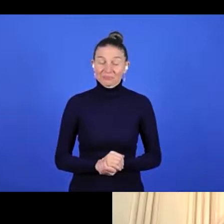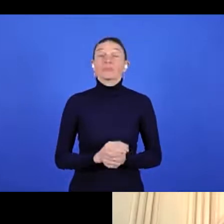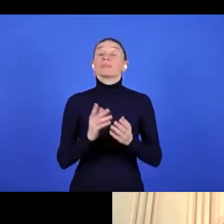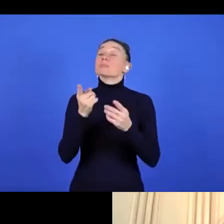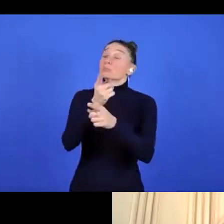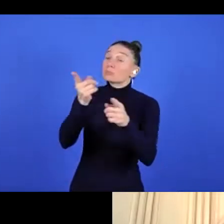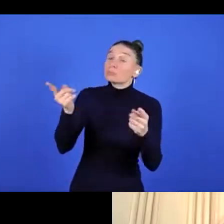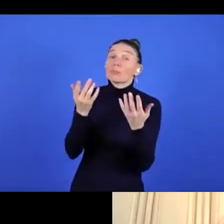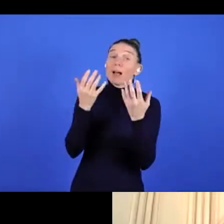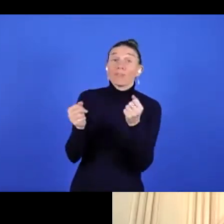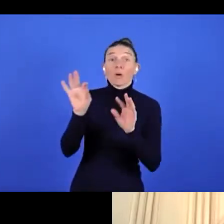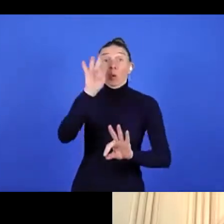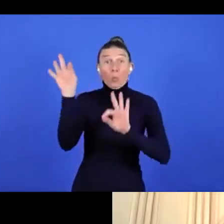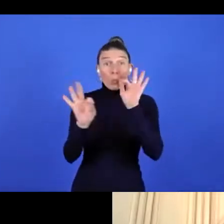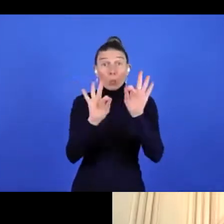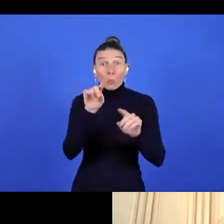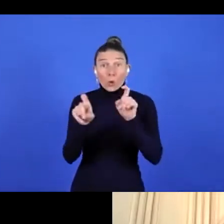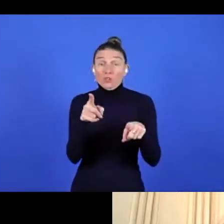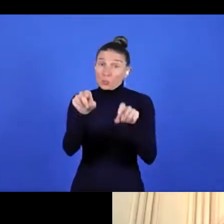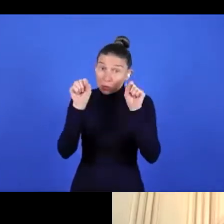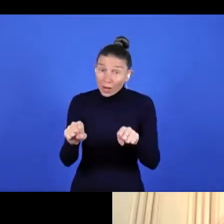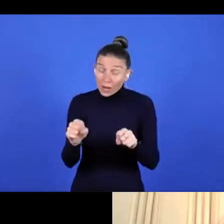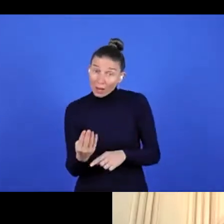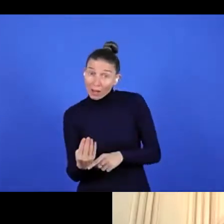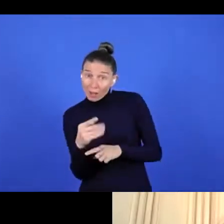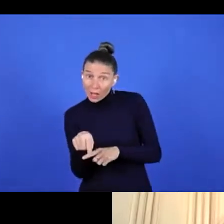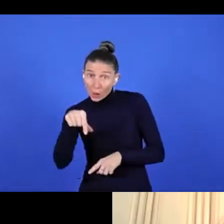. I want to remind everyone,